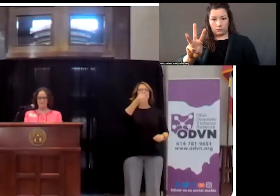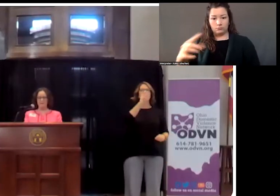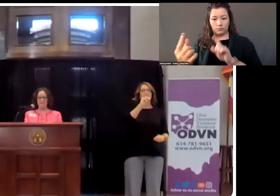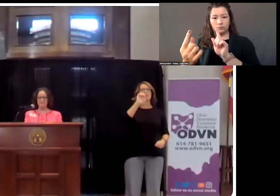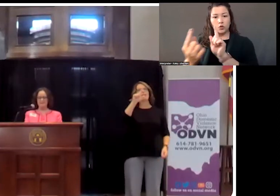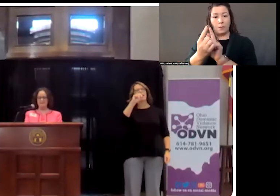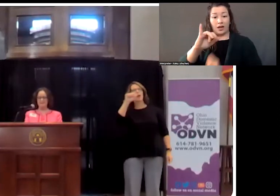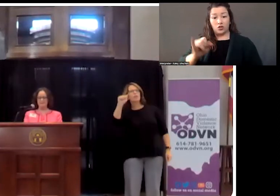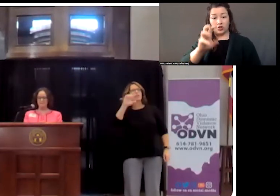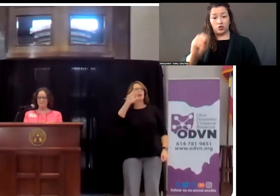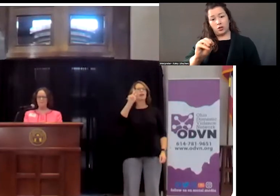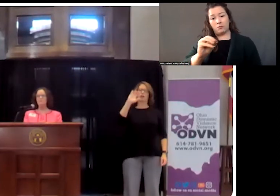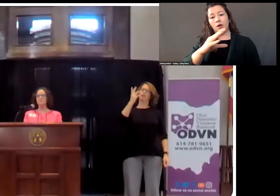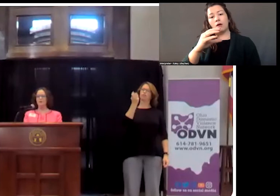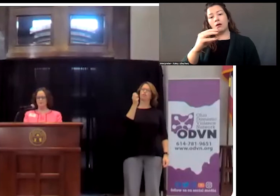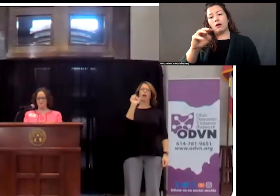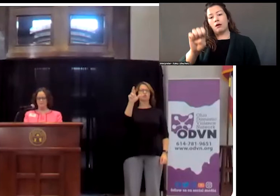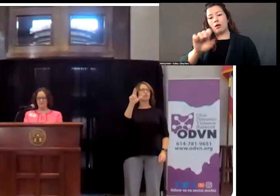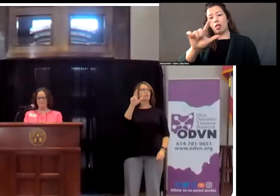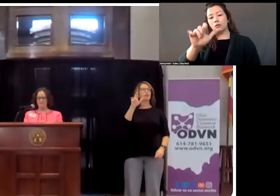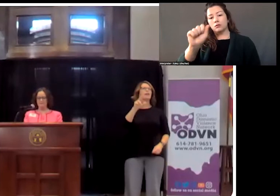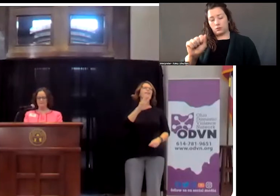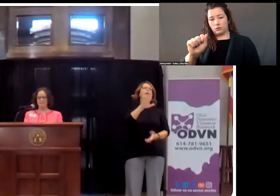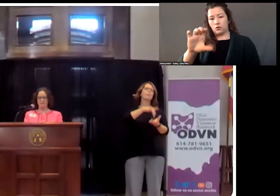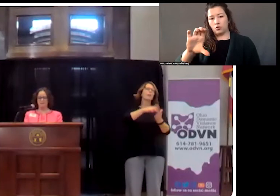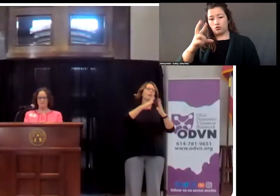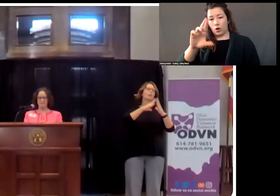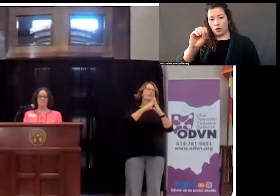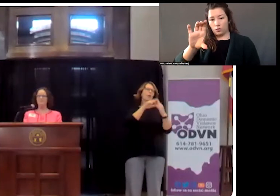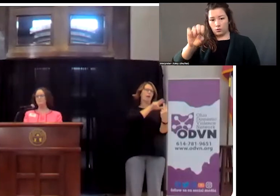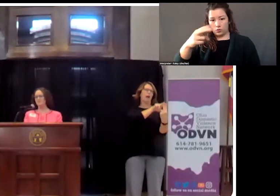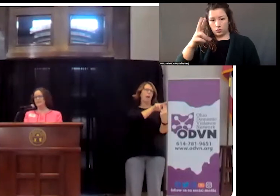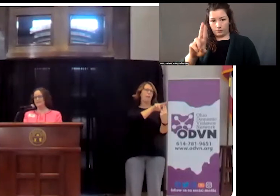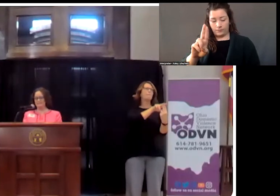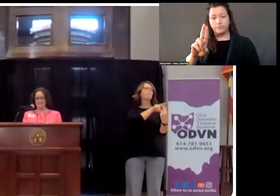a Middletown couple whose daughter had been killed by her ex-boyfriend when she was only 18.